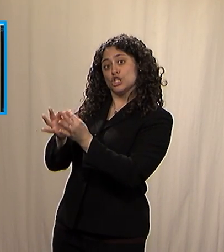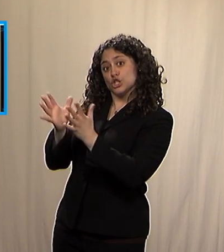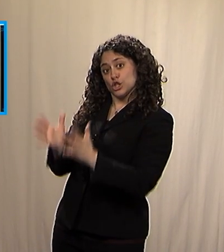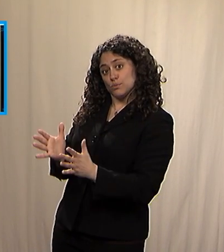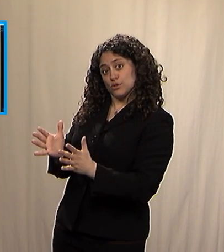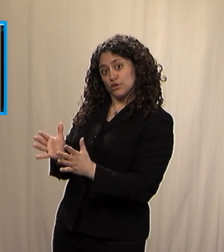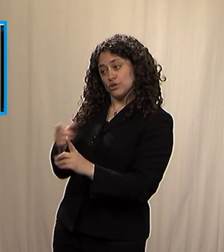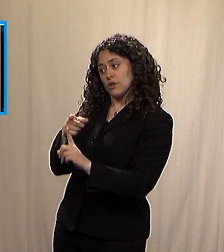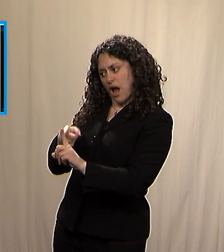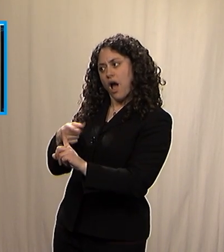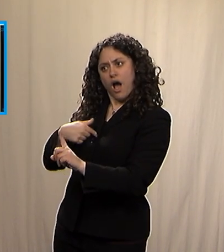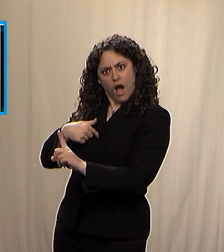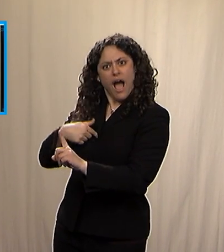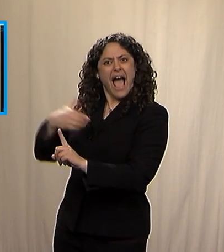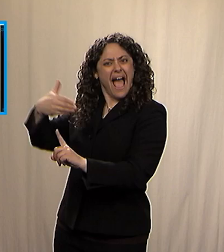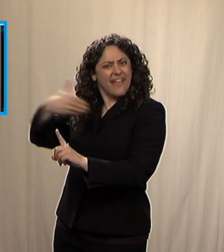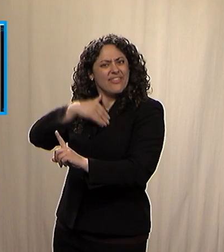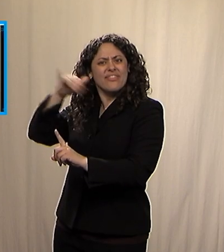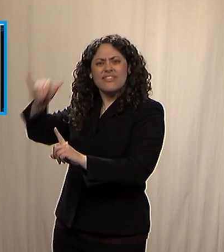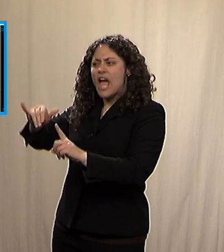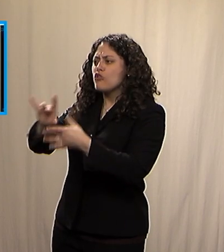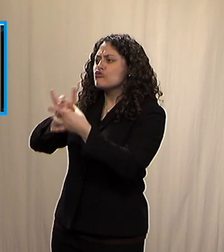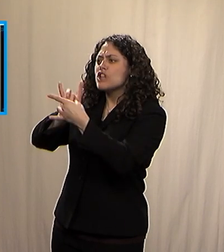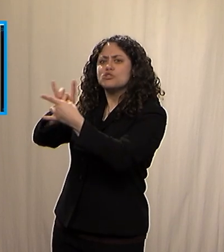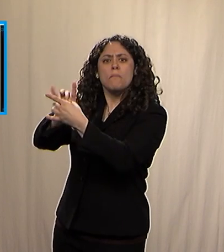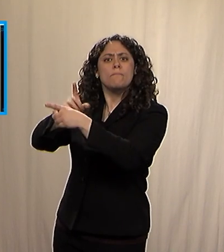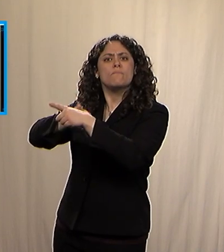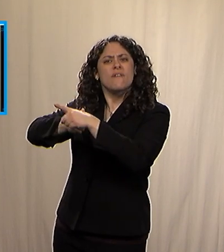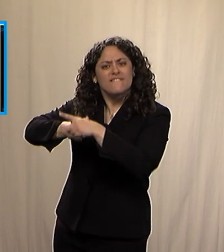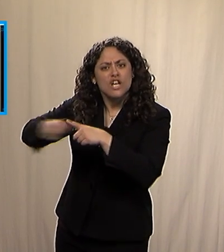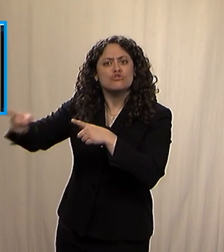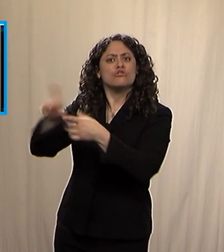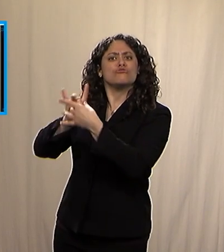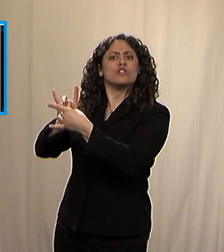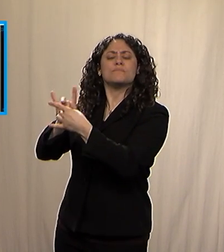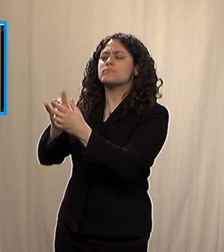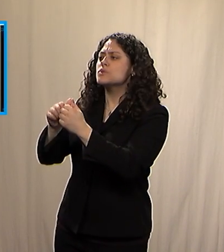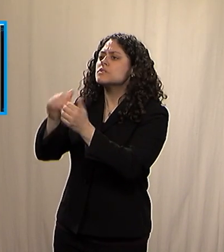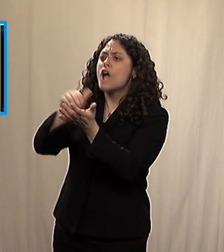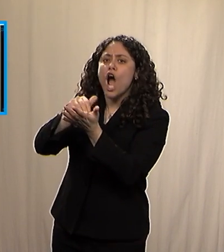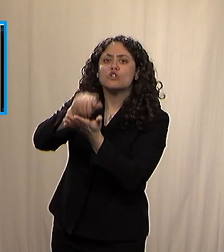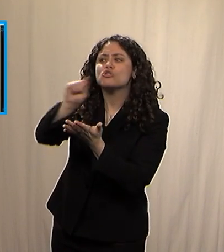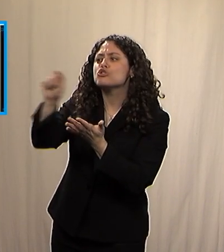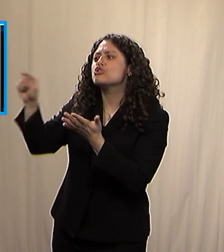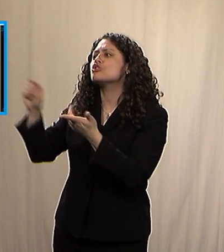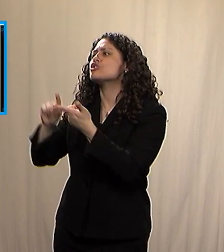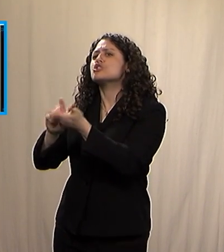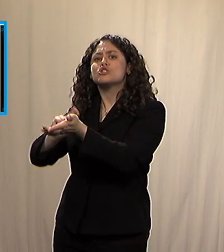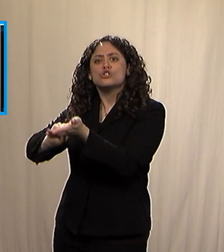because I had a professional relationship with doctors and nurses and physical therapists for example.